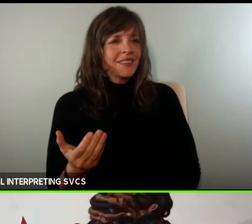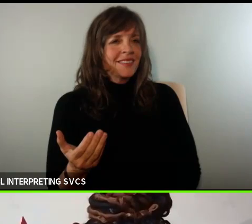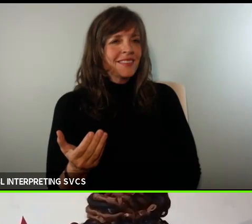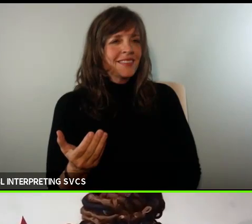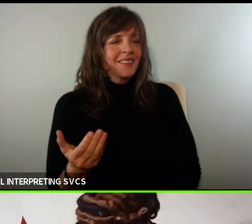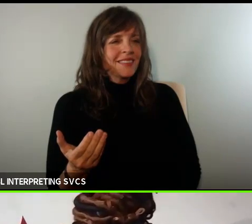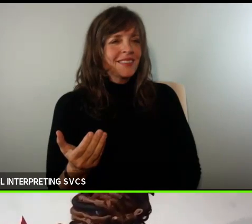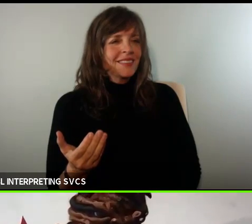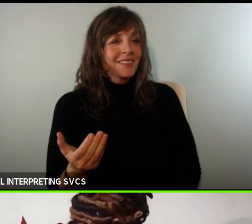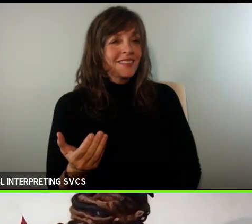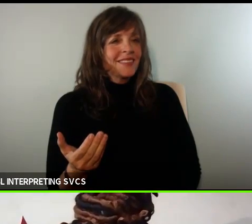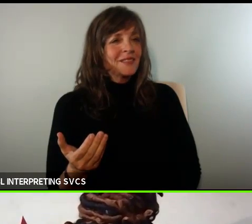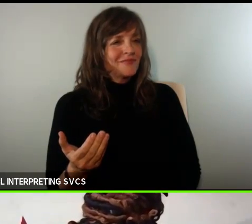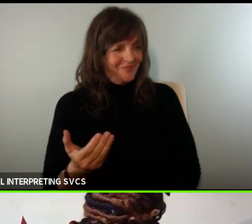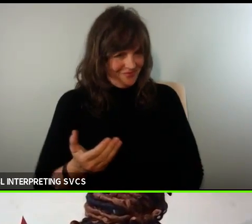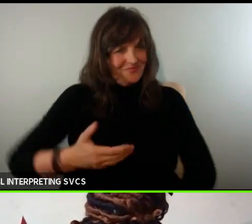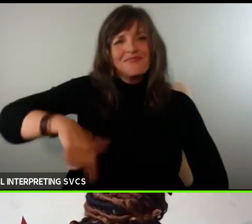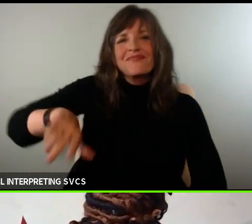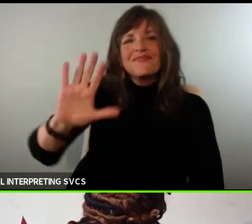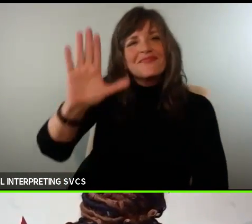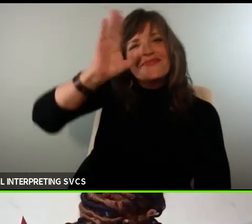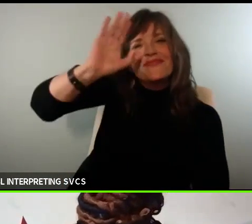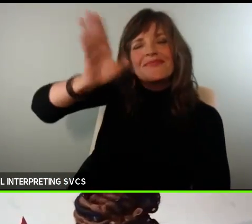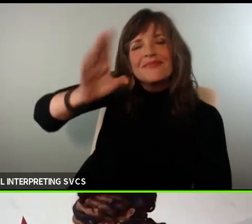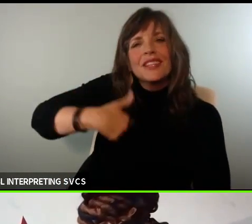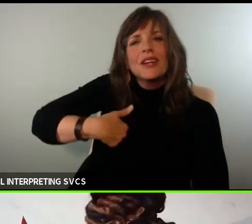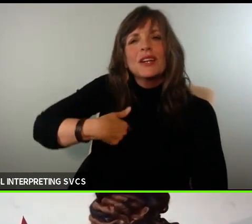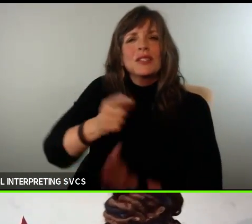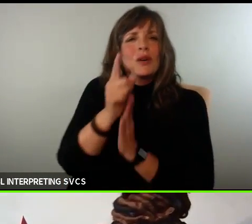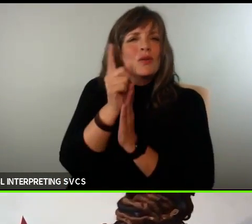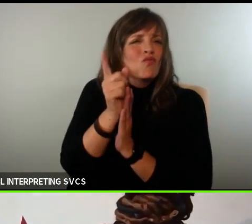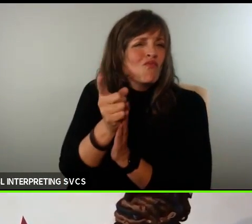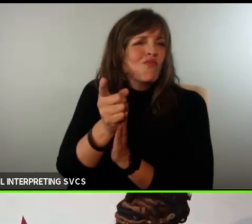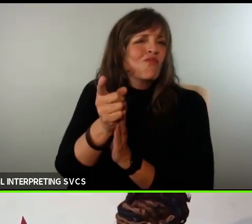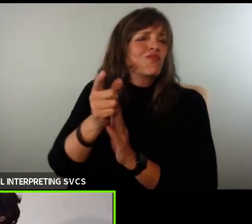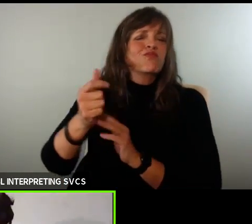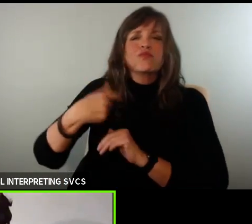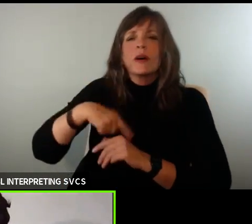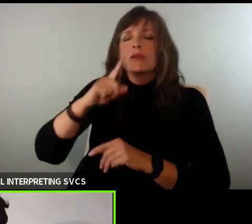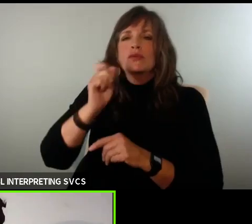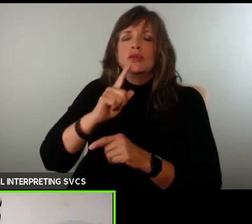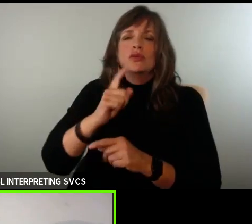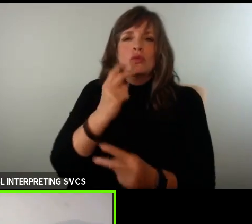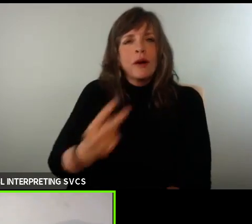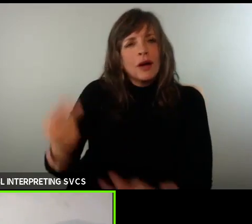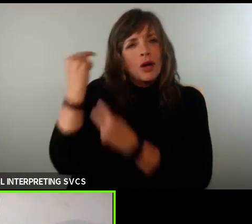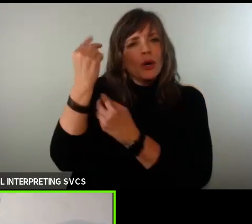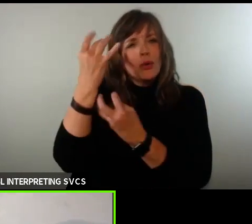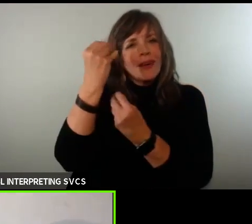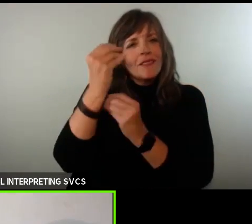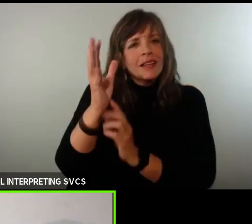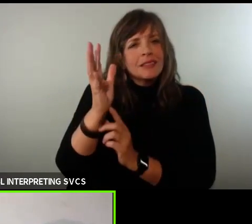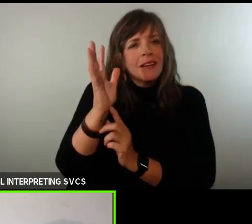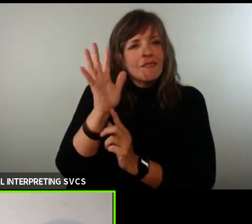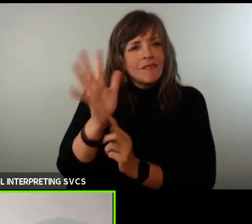I just wanna take a second to also do a reflective five around Asian-Americans. And give us that moment. Would you please?